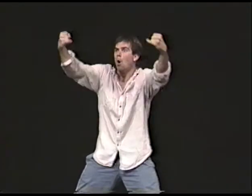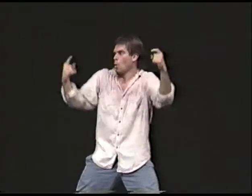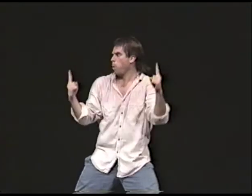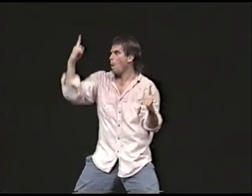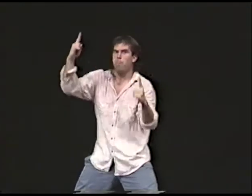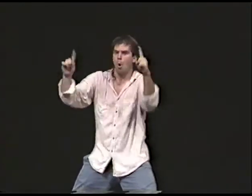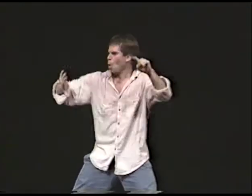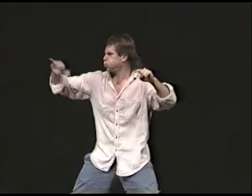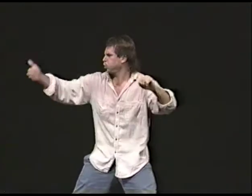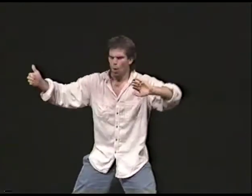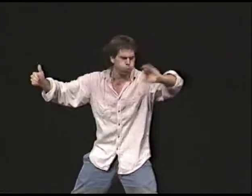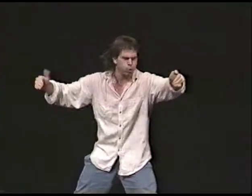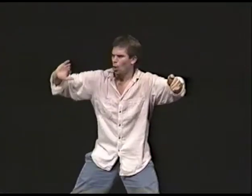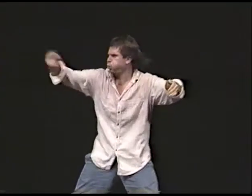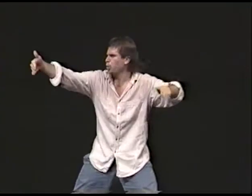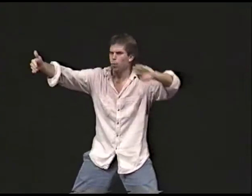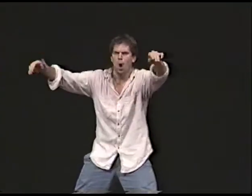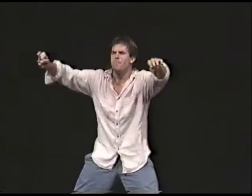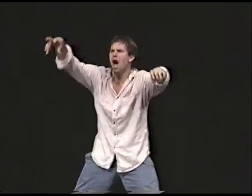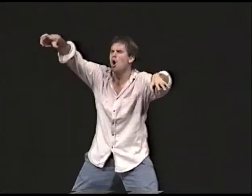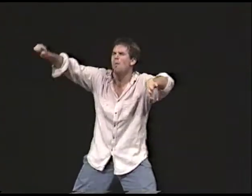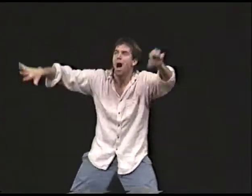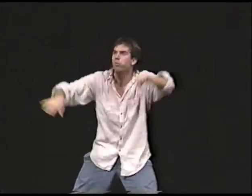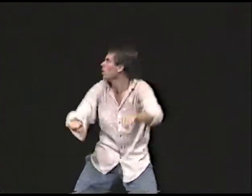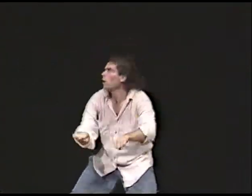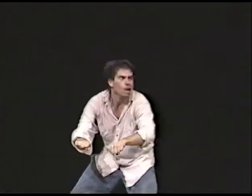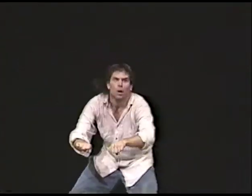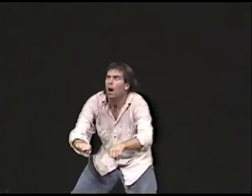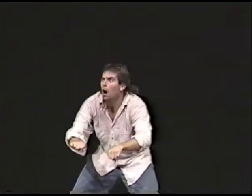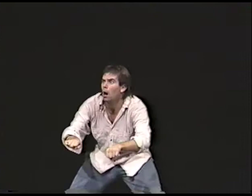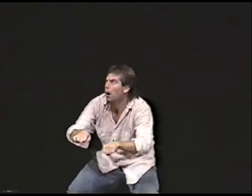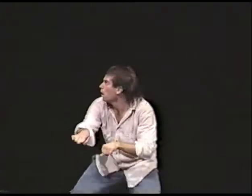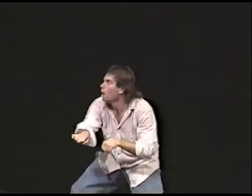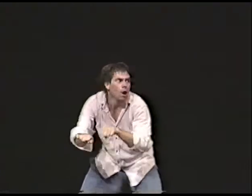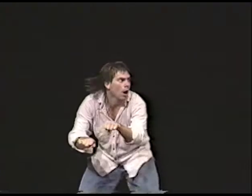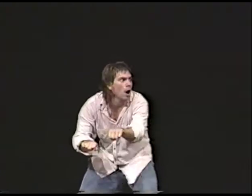Older greenhorn Charlie under barbed wire, bombs machine gun.